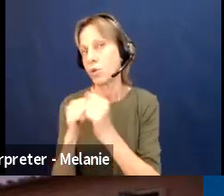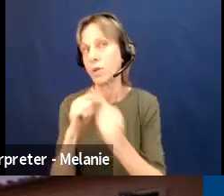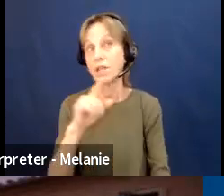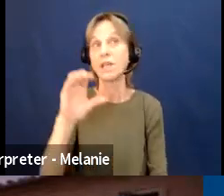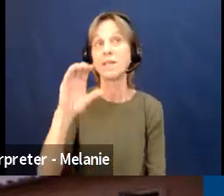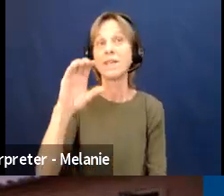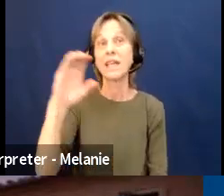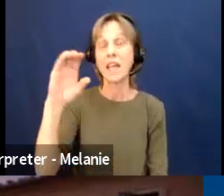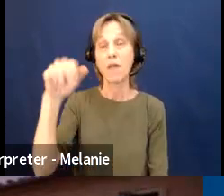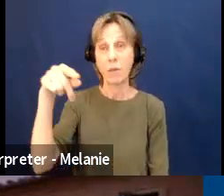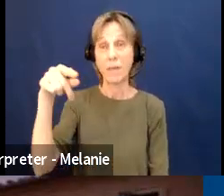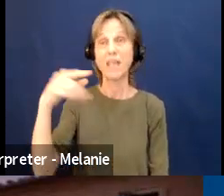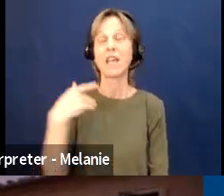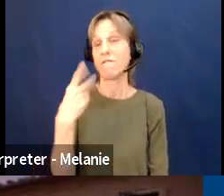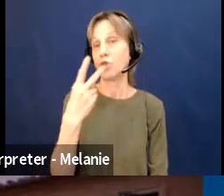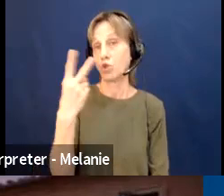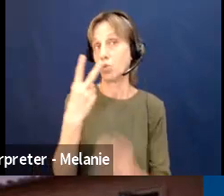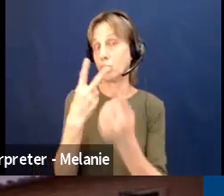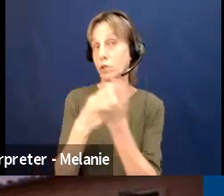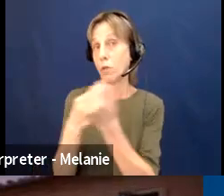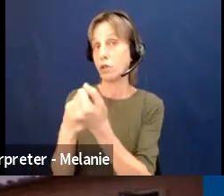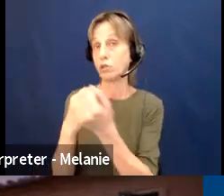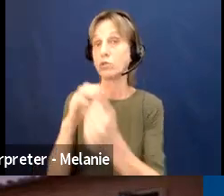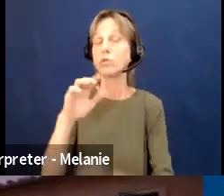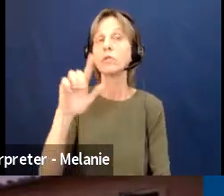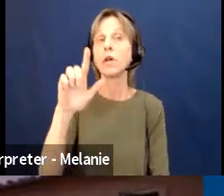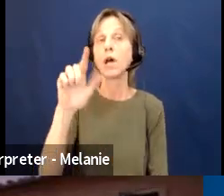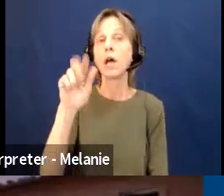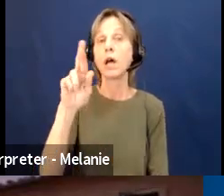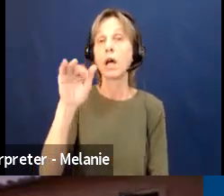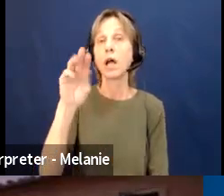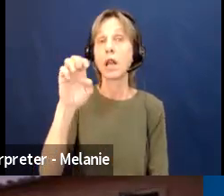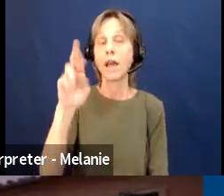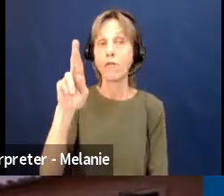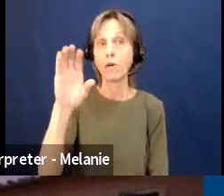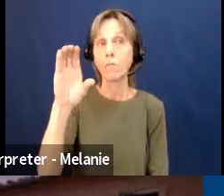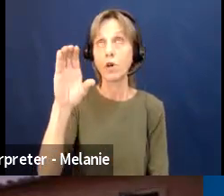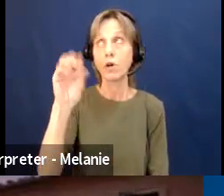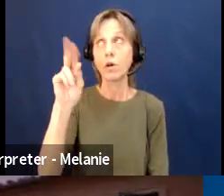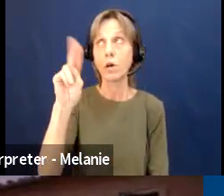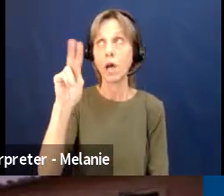have two sponsors that we're working with there Larimer county and uh City of Greeley